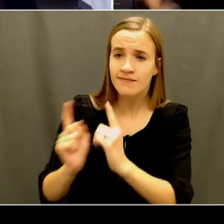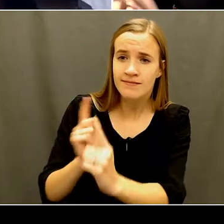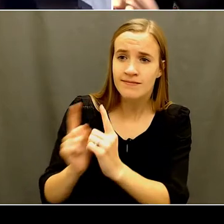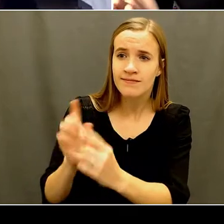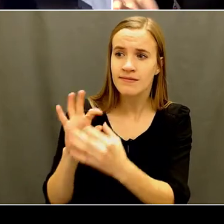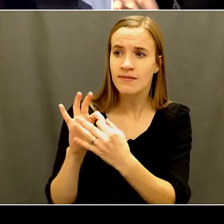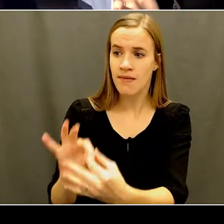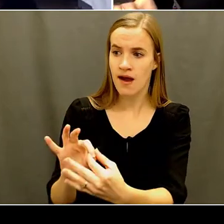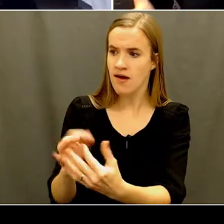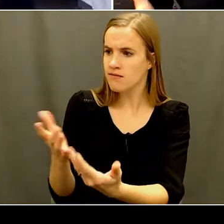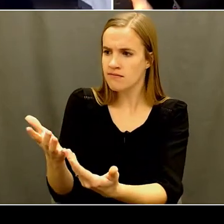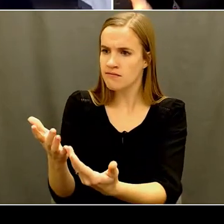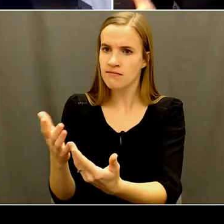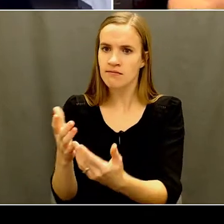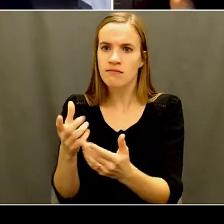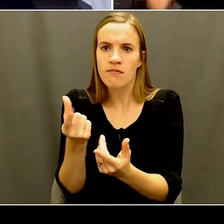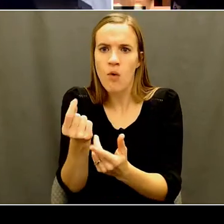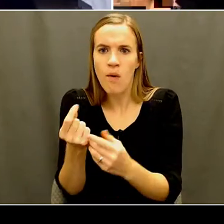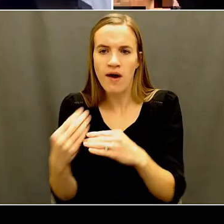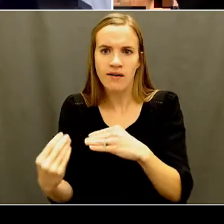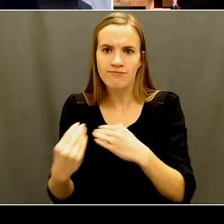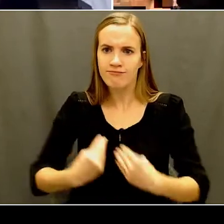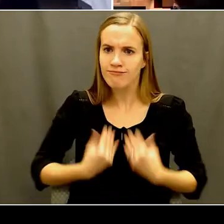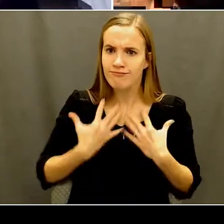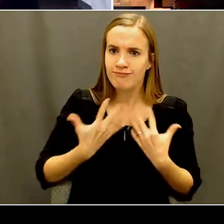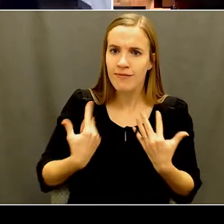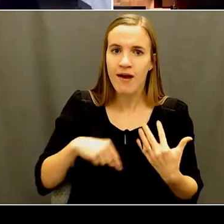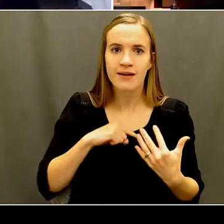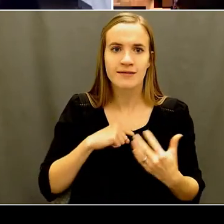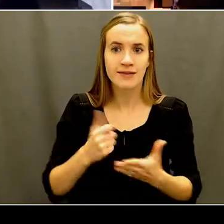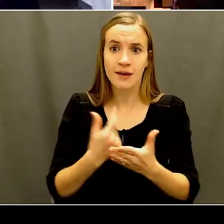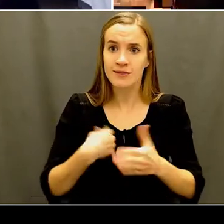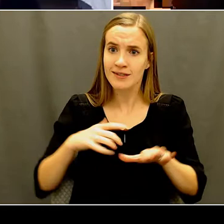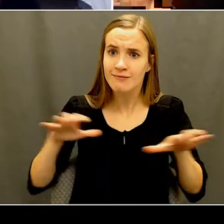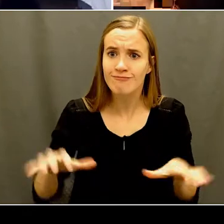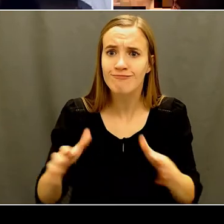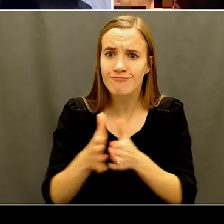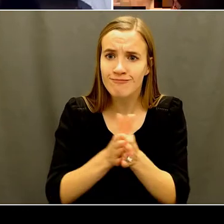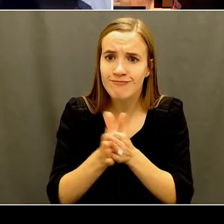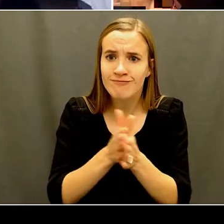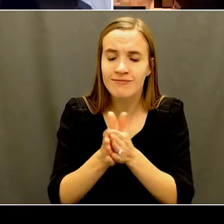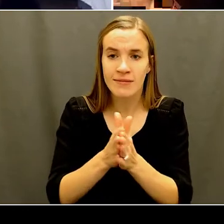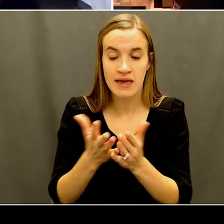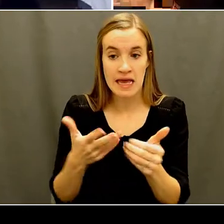do next as for action items to continue to do the Disability Justice Movement